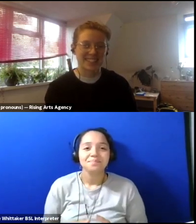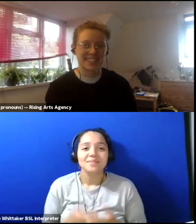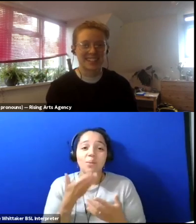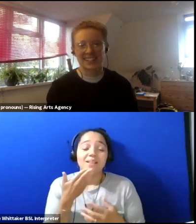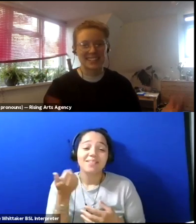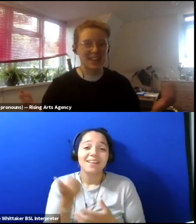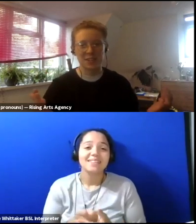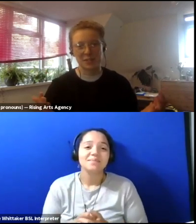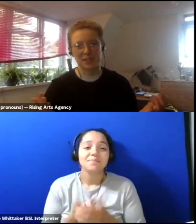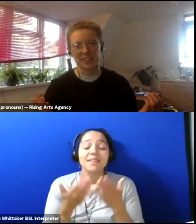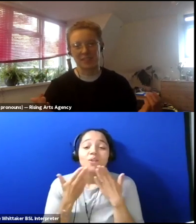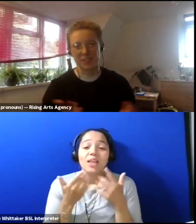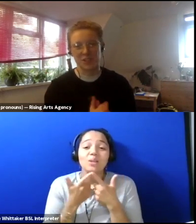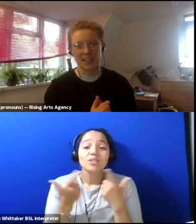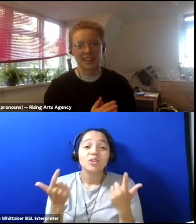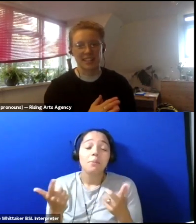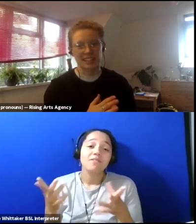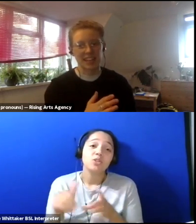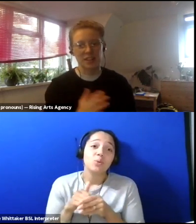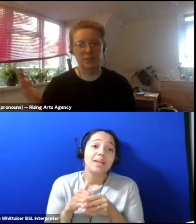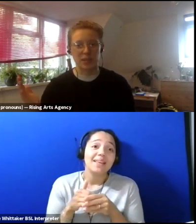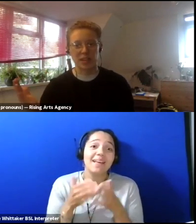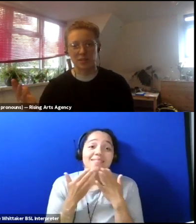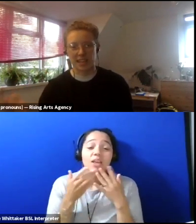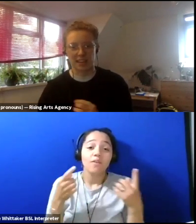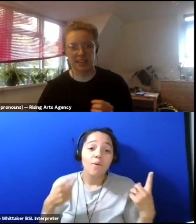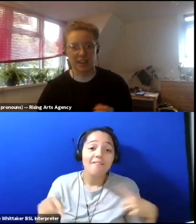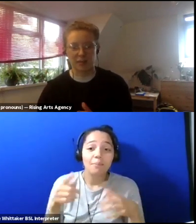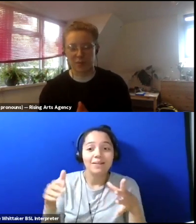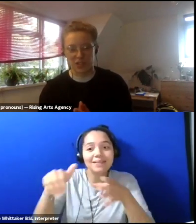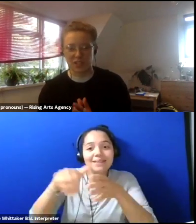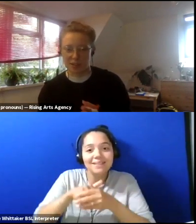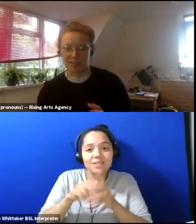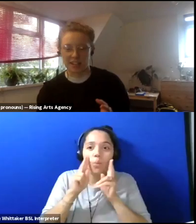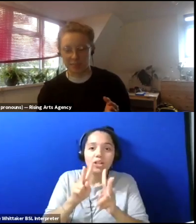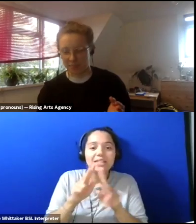Thank you so much for joining guys and thank you to everybody who's here watching as well.